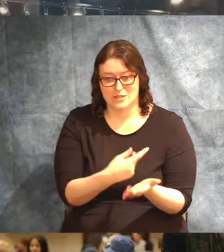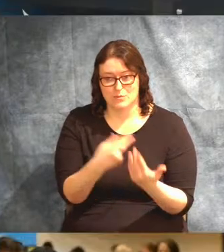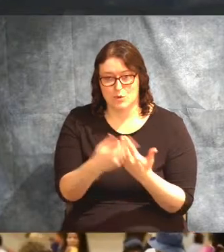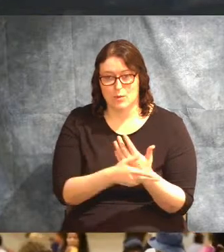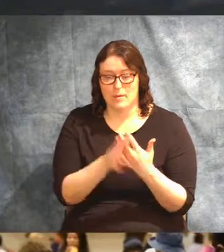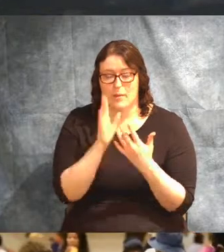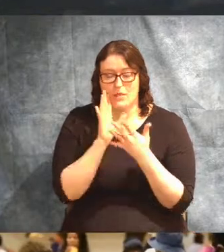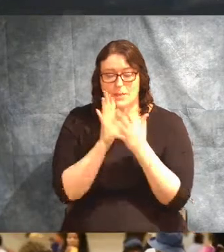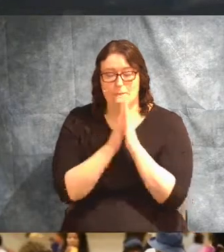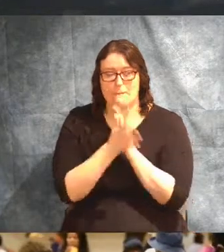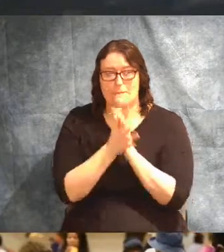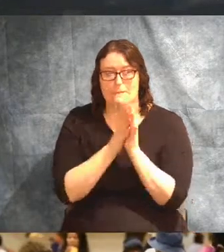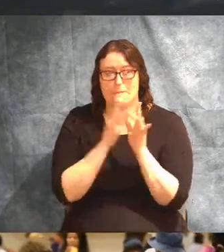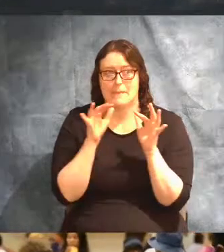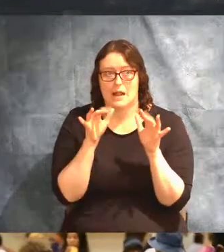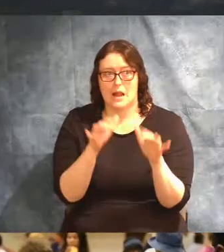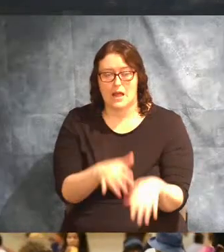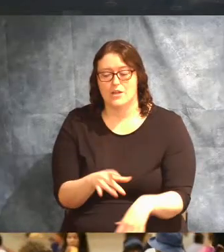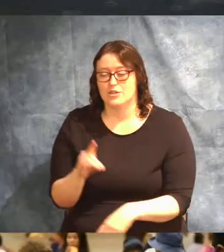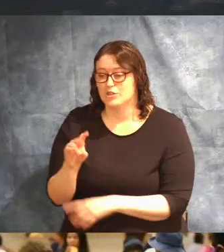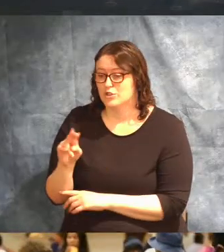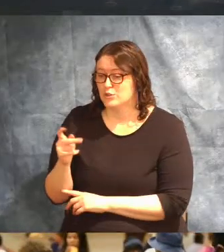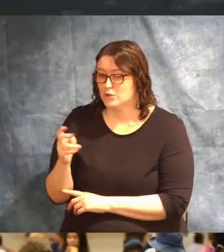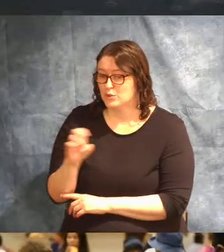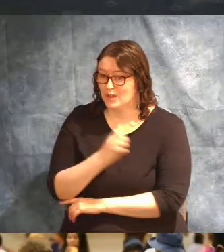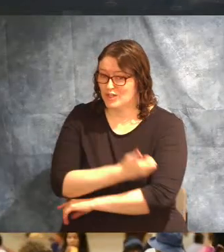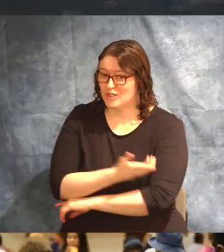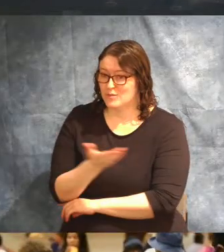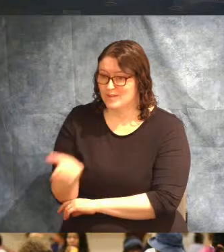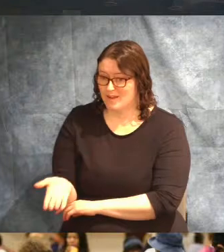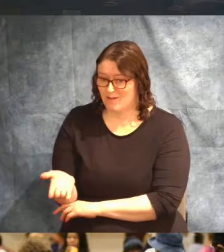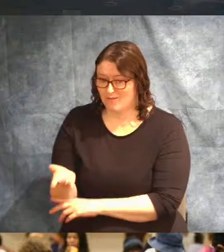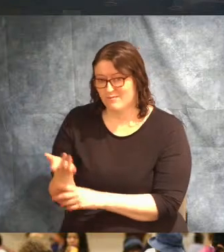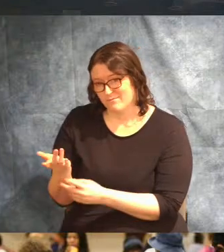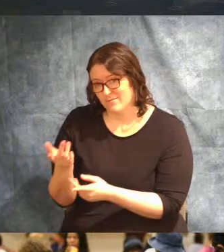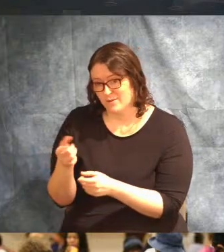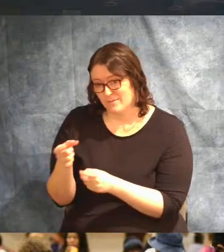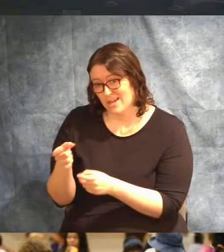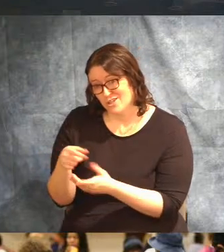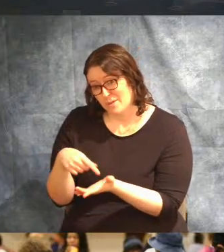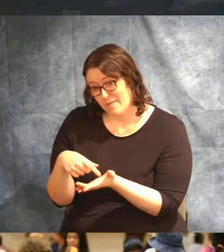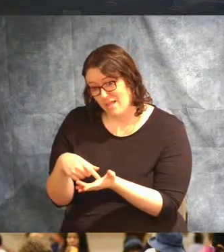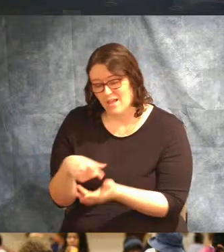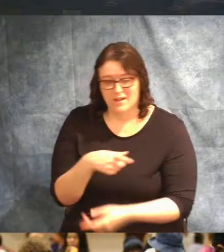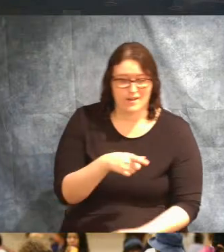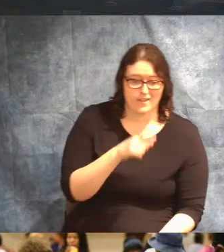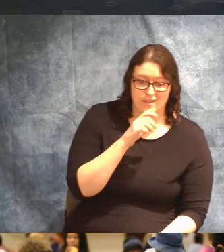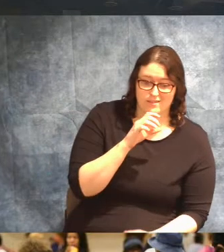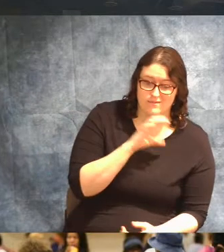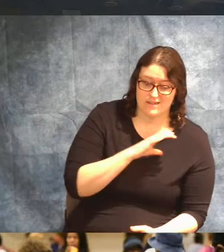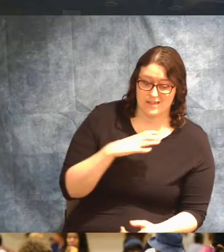Duke Energy was there on one hand with the bill and Council on Aging was right next to them